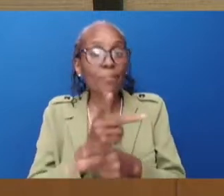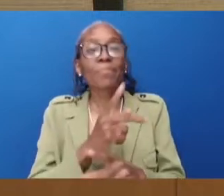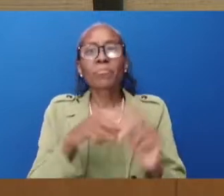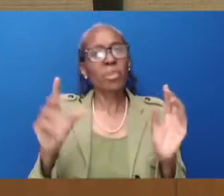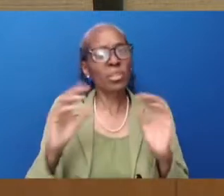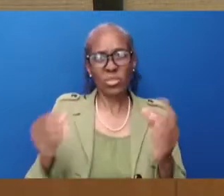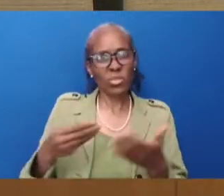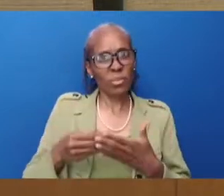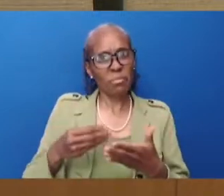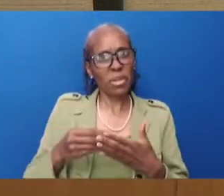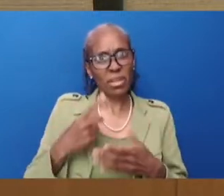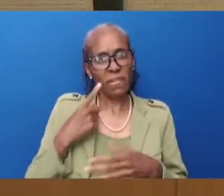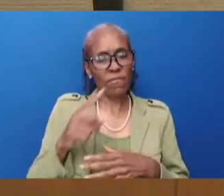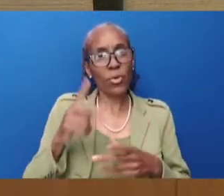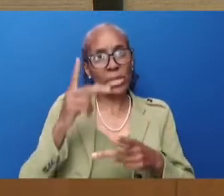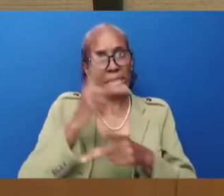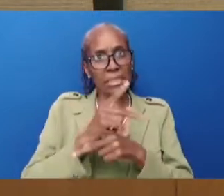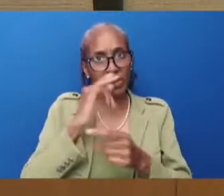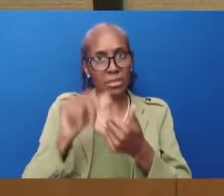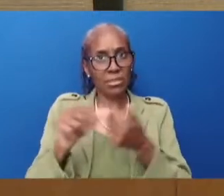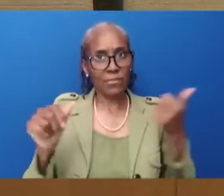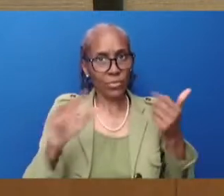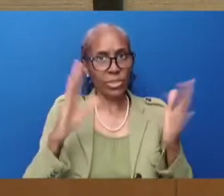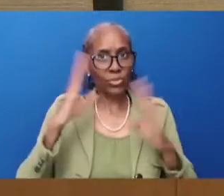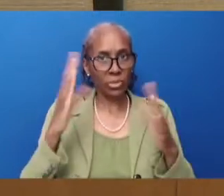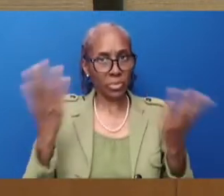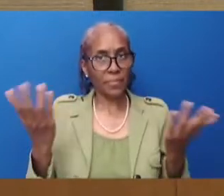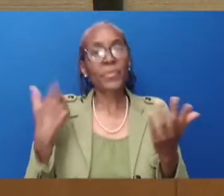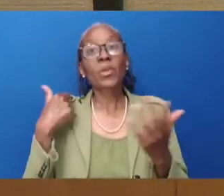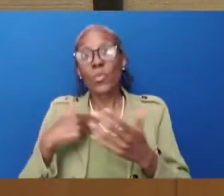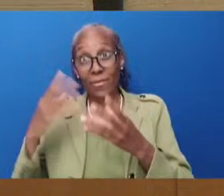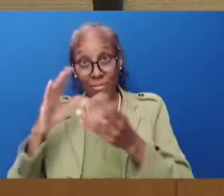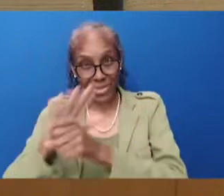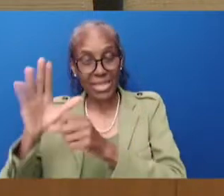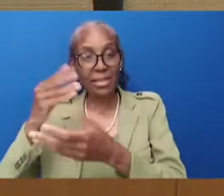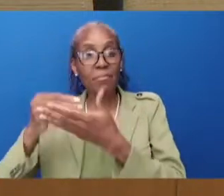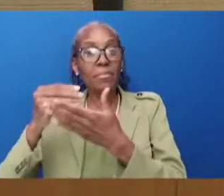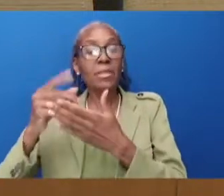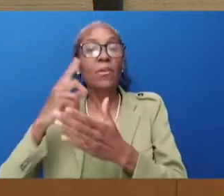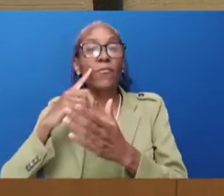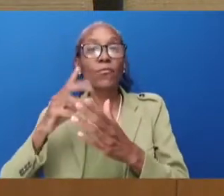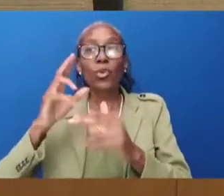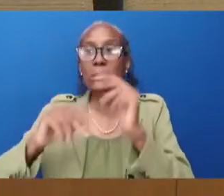THERE'S NOT MONEY FOR AFTER